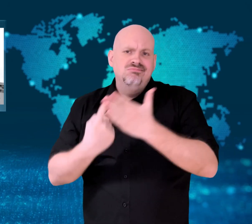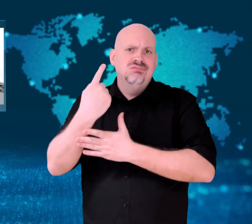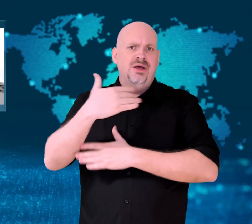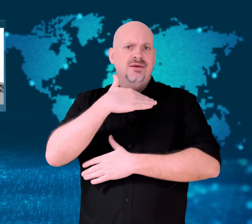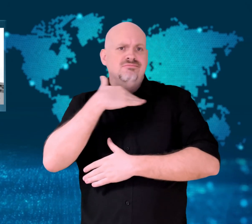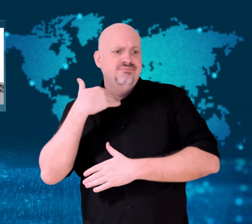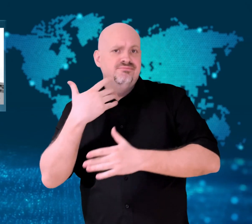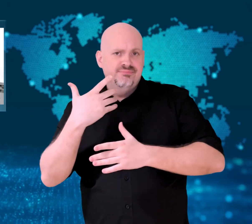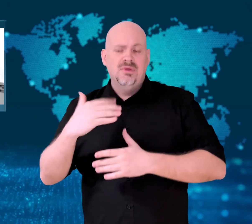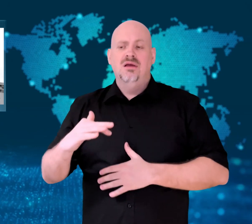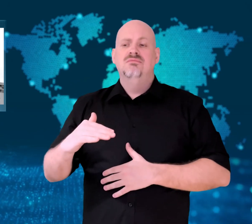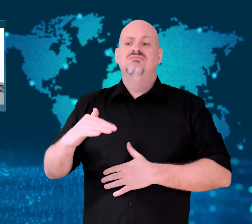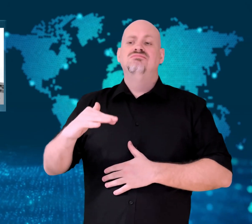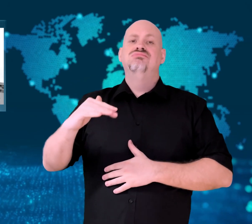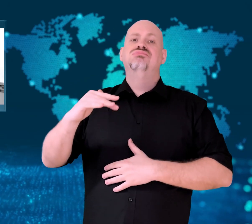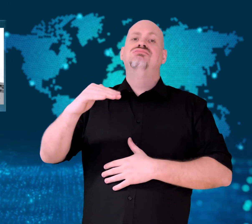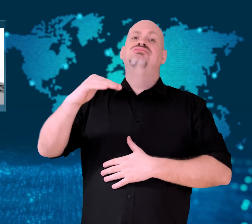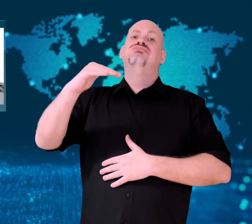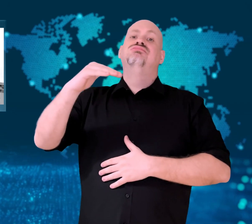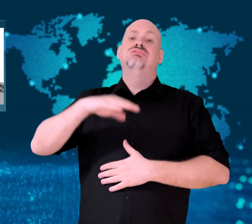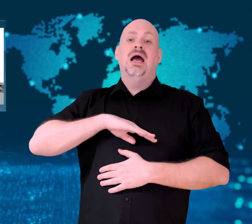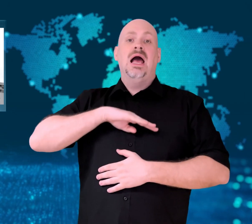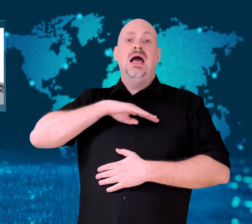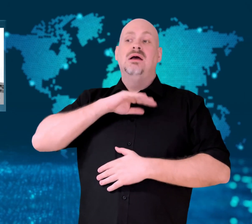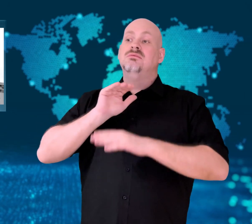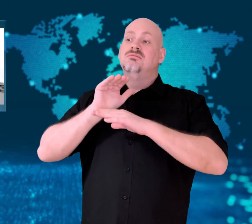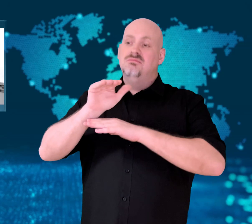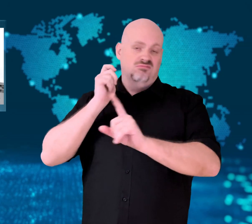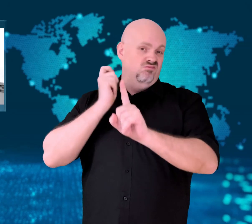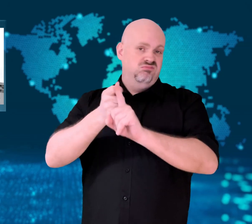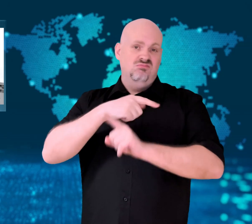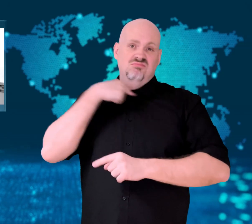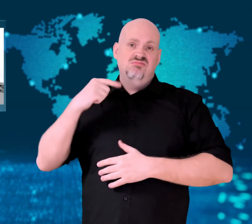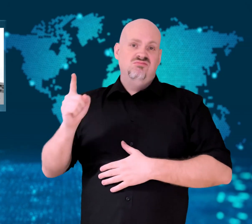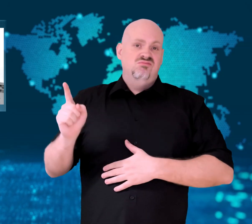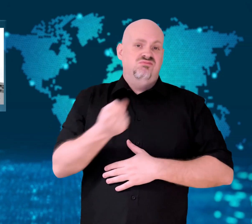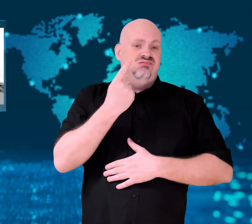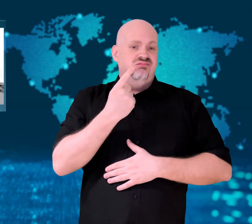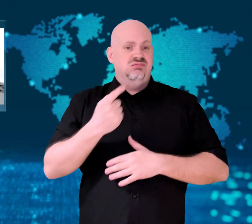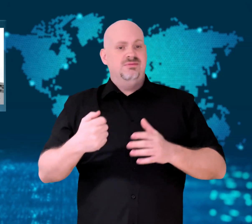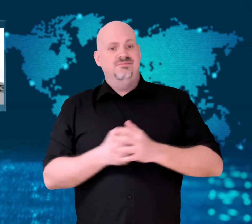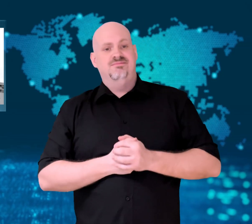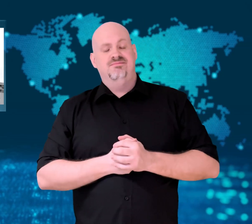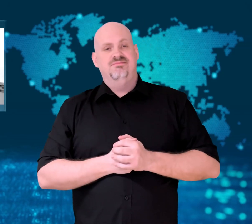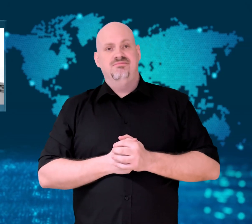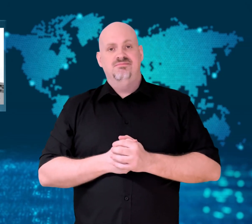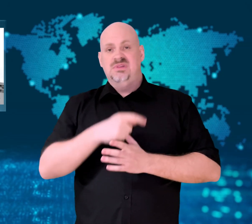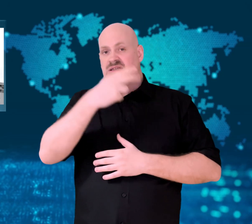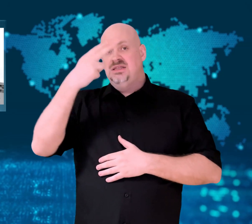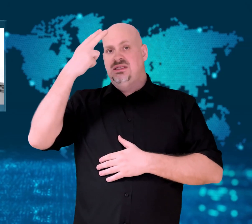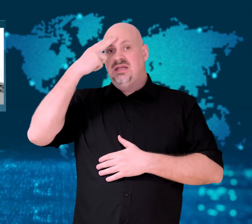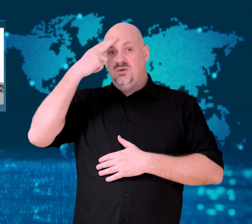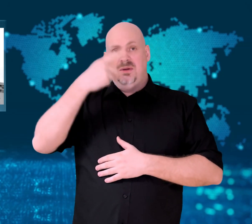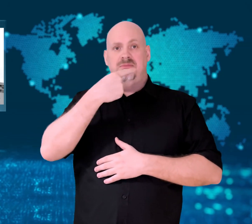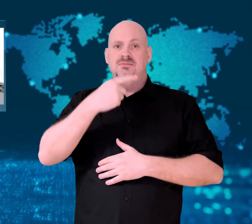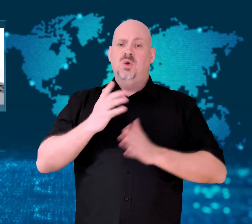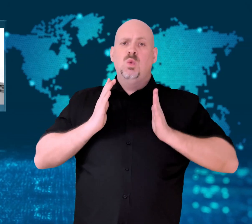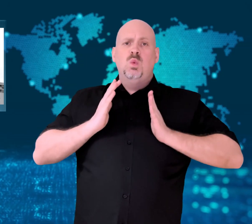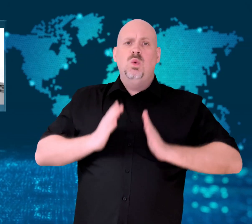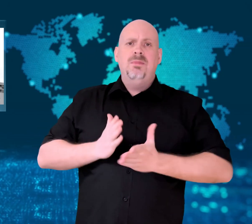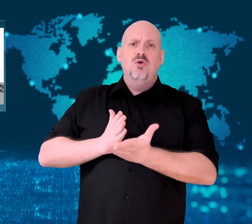Saudi Arabia denies the allegations of human rights abuses.